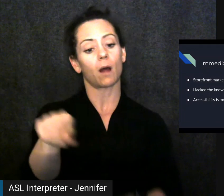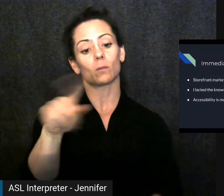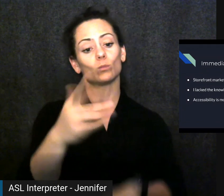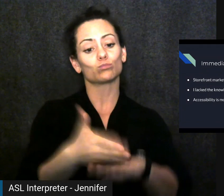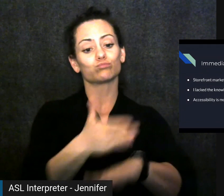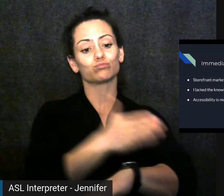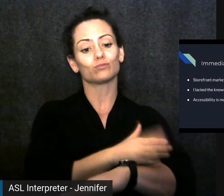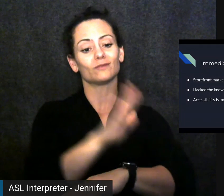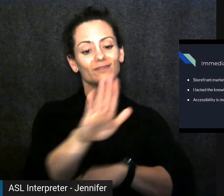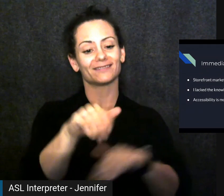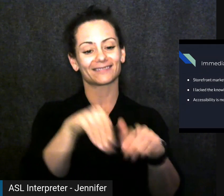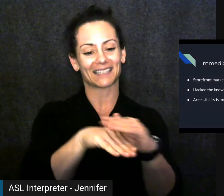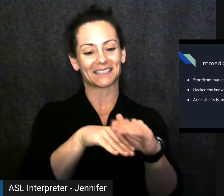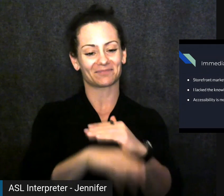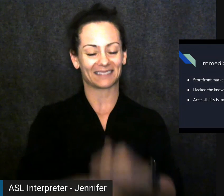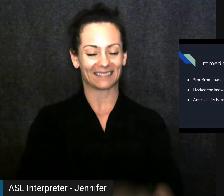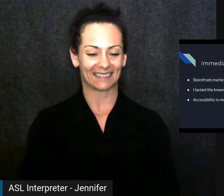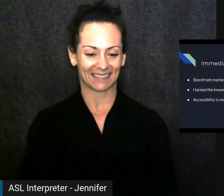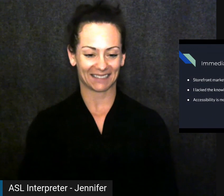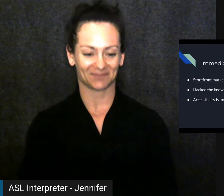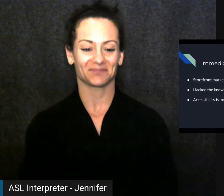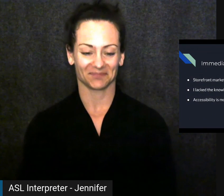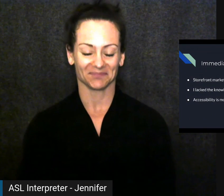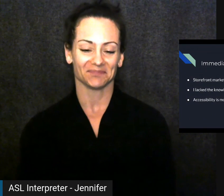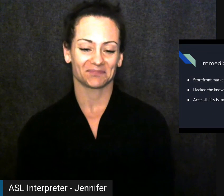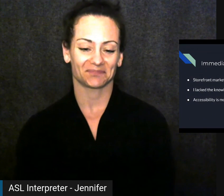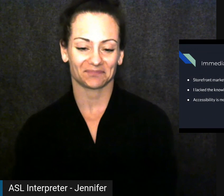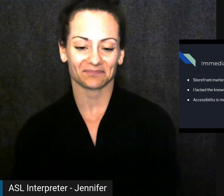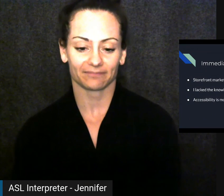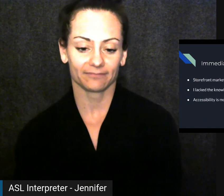The first thing we identified when we were talking